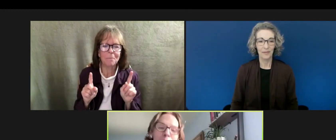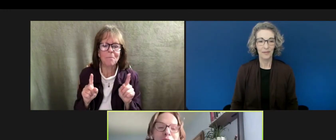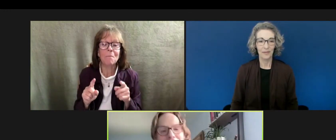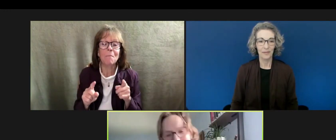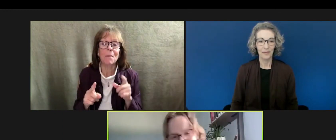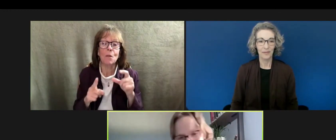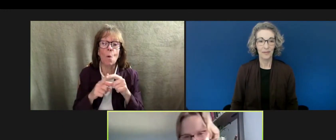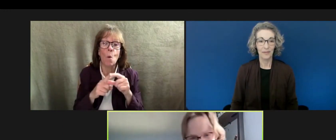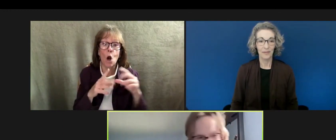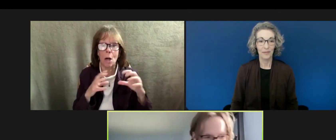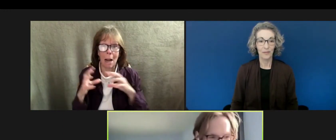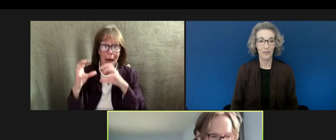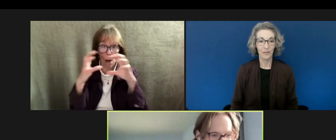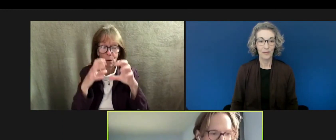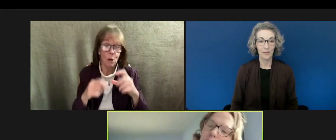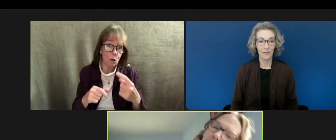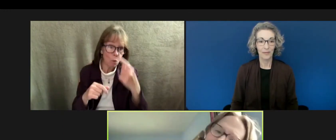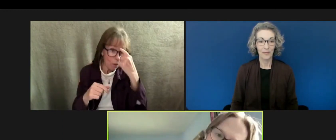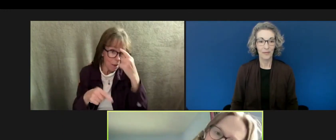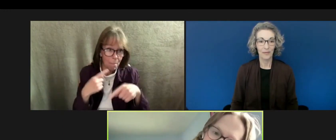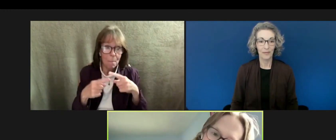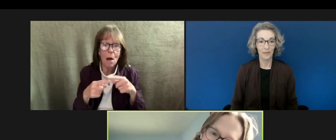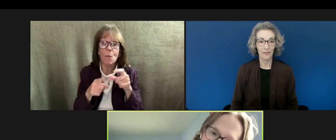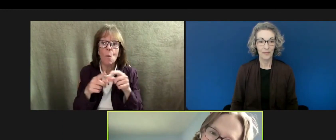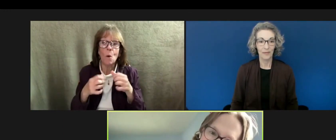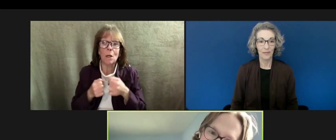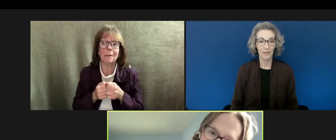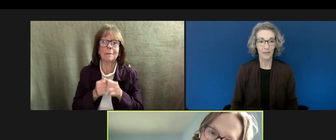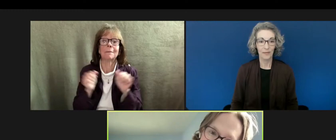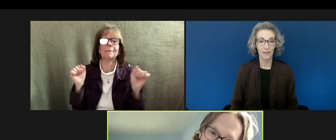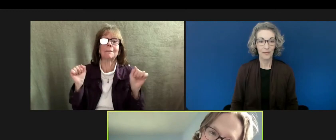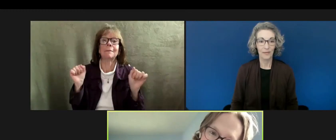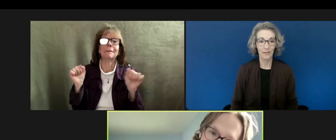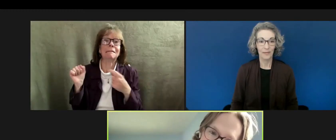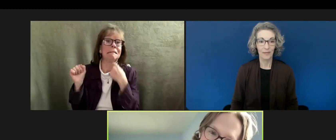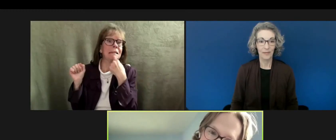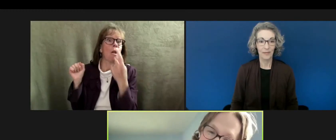When you think of disclosure, what color comes to mind?